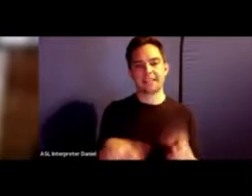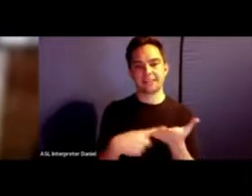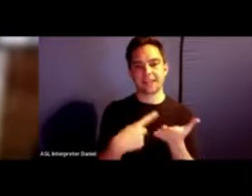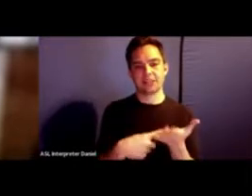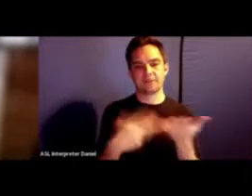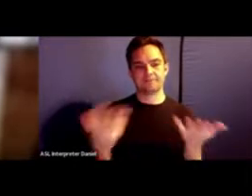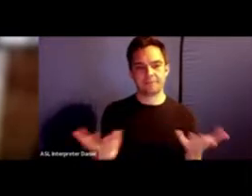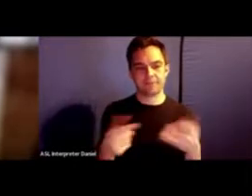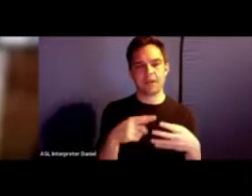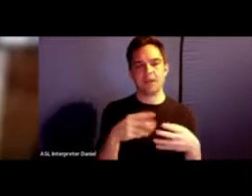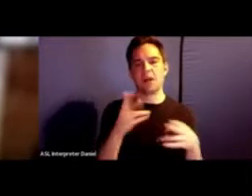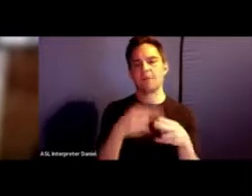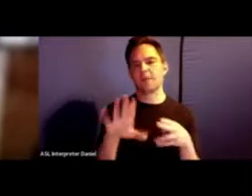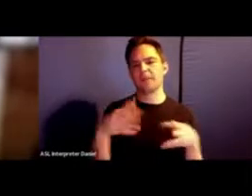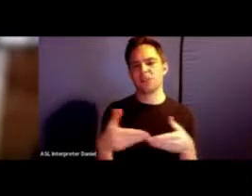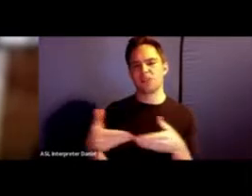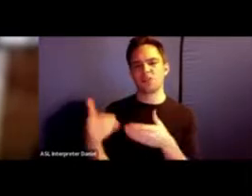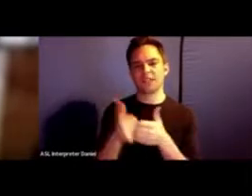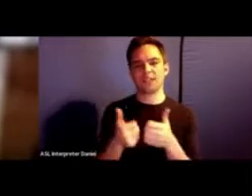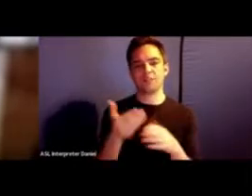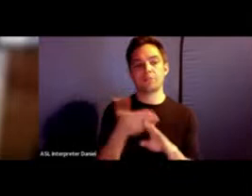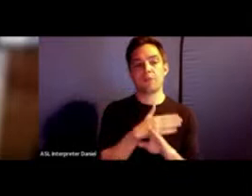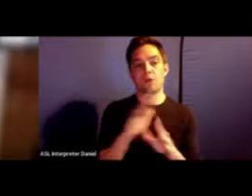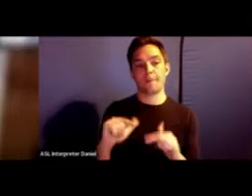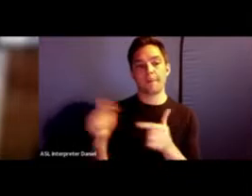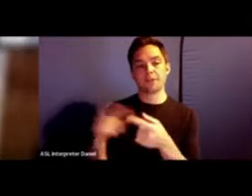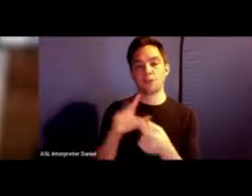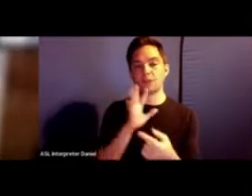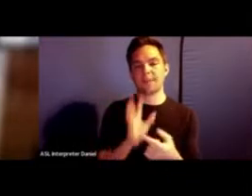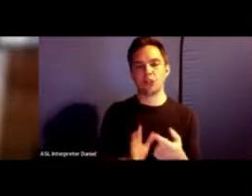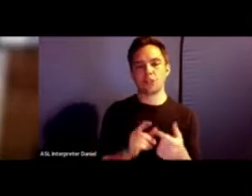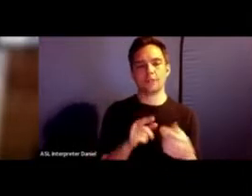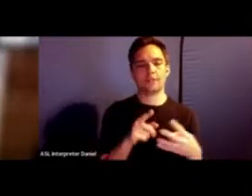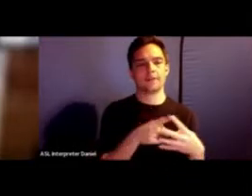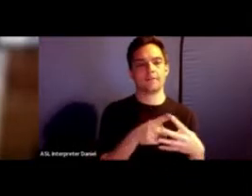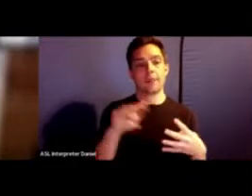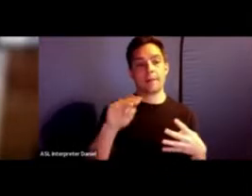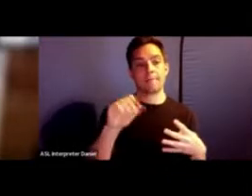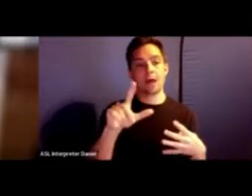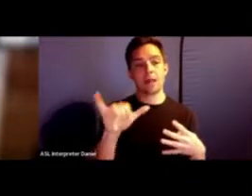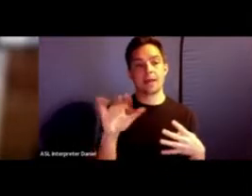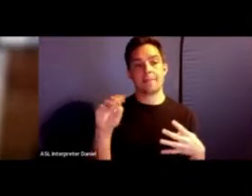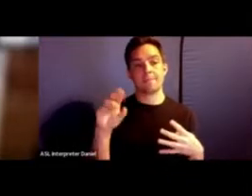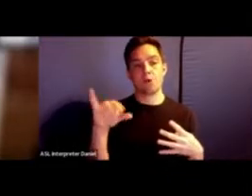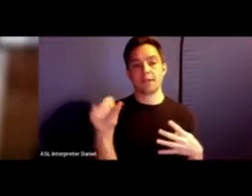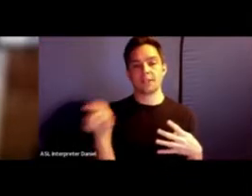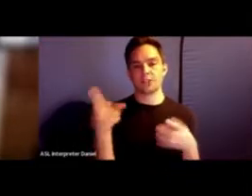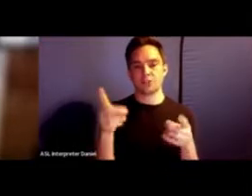I'd like to briefly introduce them before we pass it over to our speakers. Molly Morris is the director of engagement at